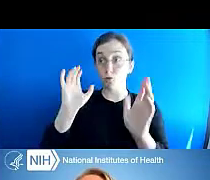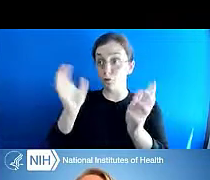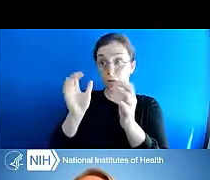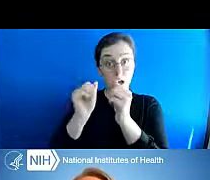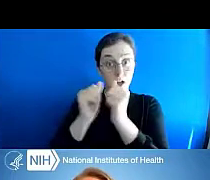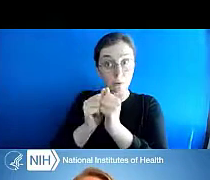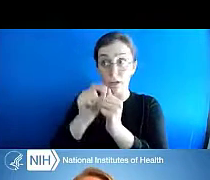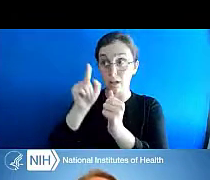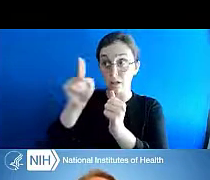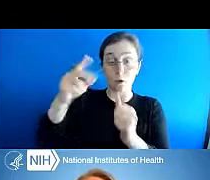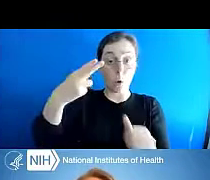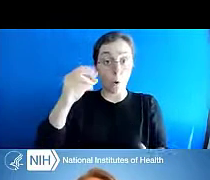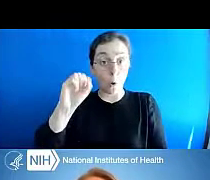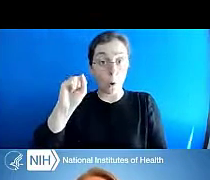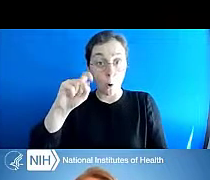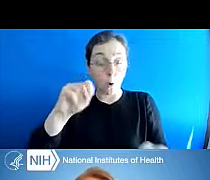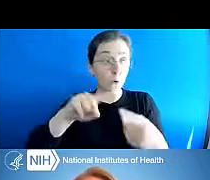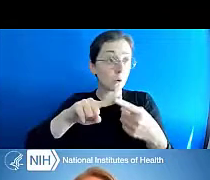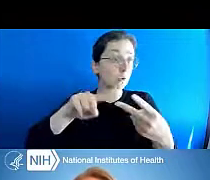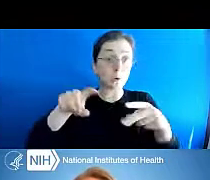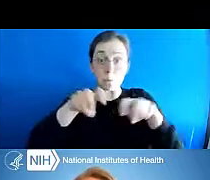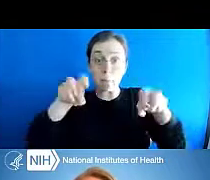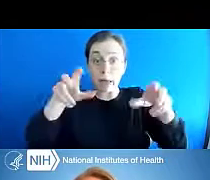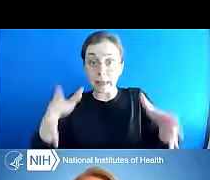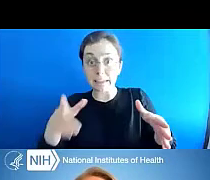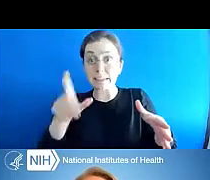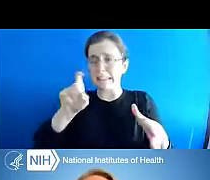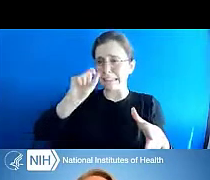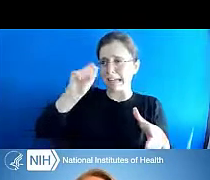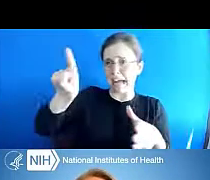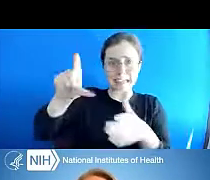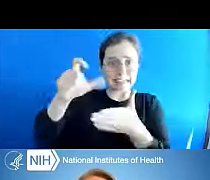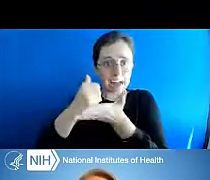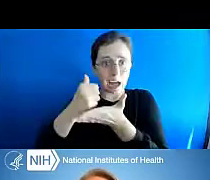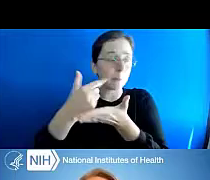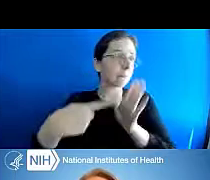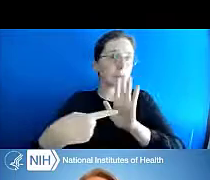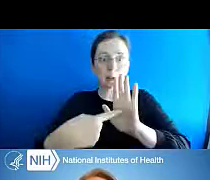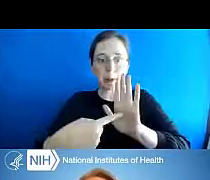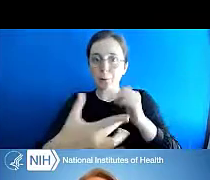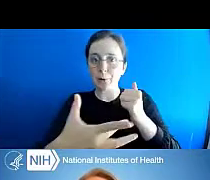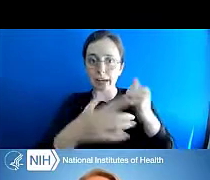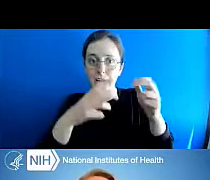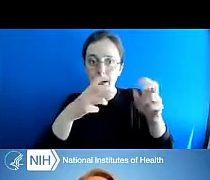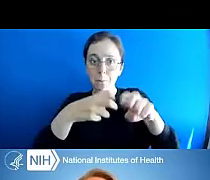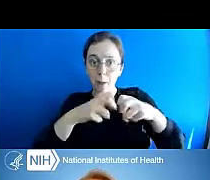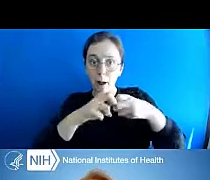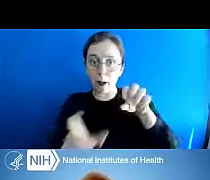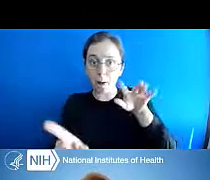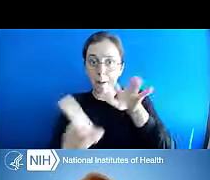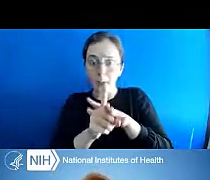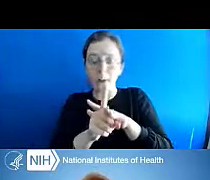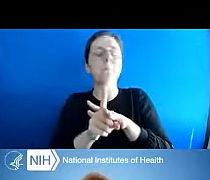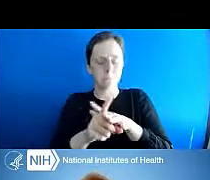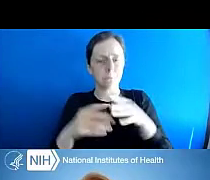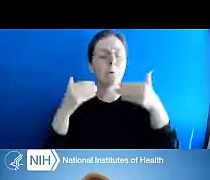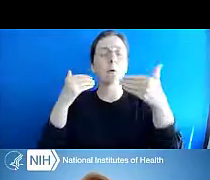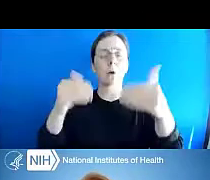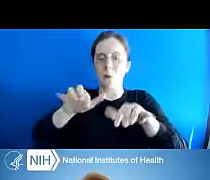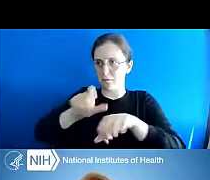If you have technical or logistical issues during the event, put your comment in the chat, and we'll be able to help you out.